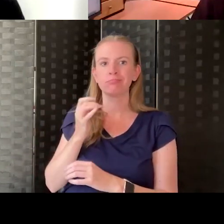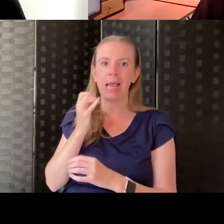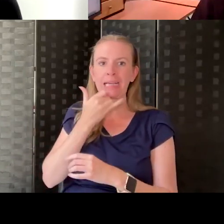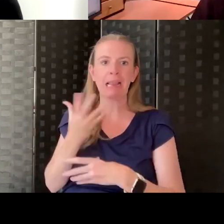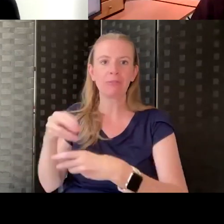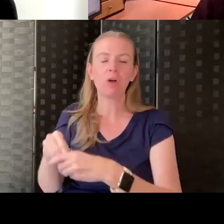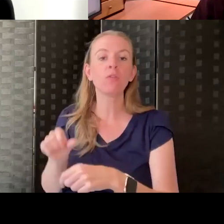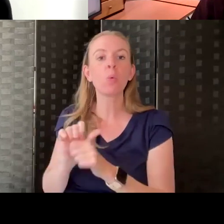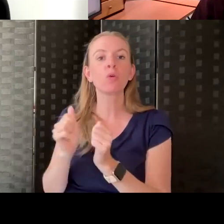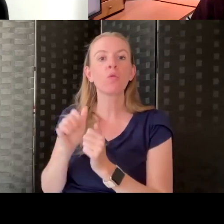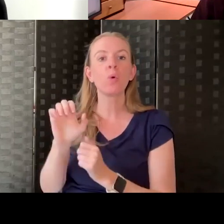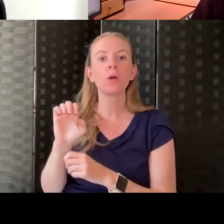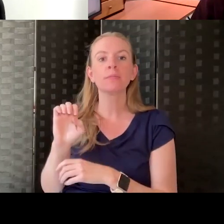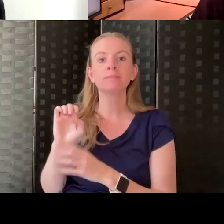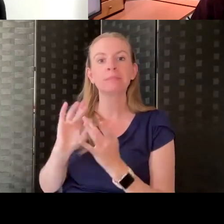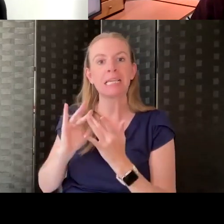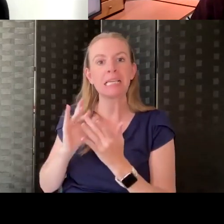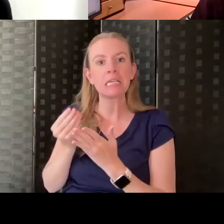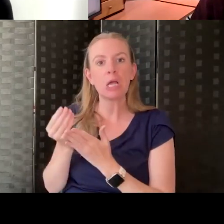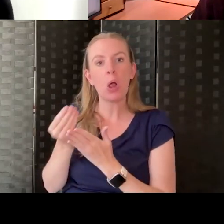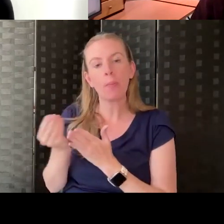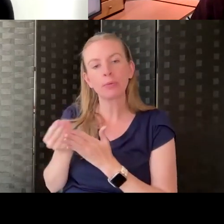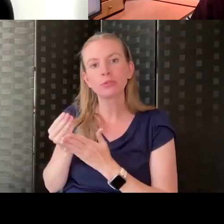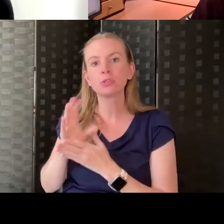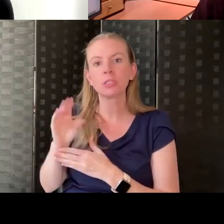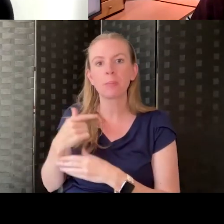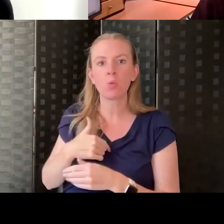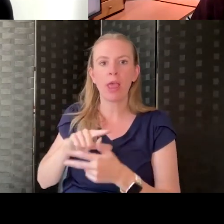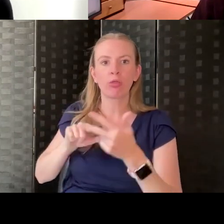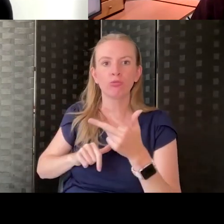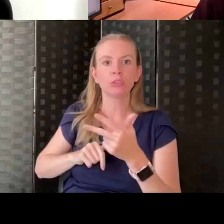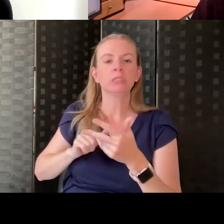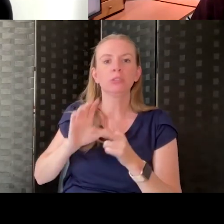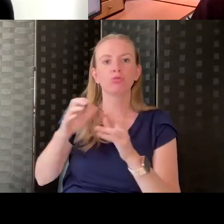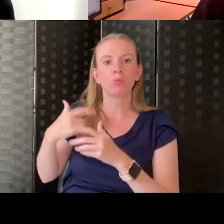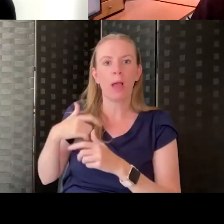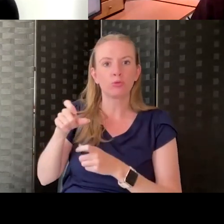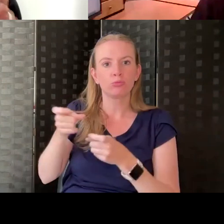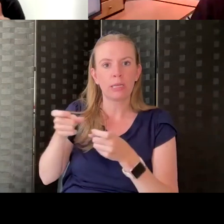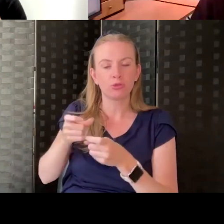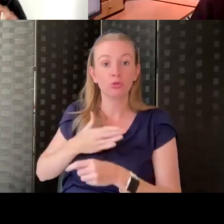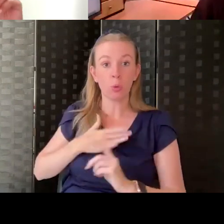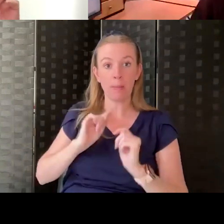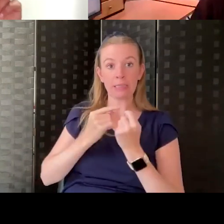company and we had three brands we had to manage. Me and my team we recognized there